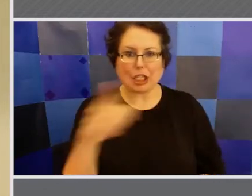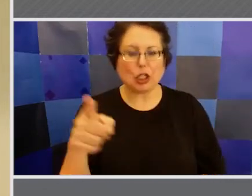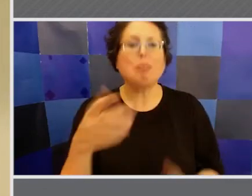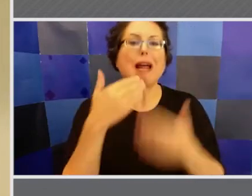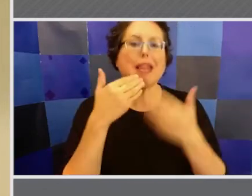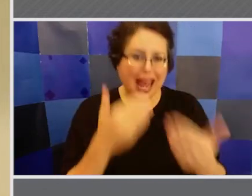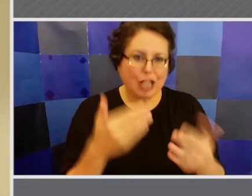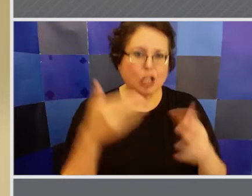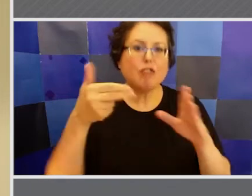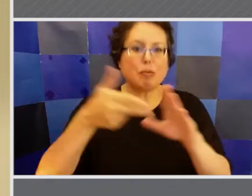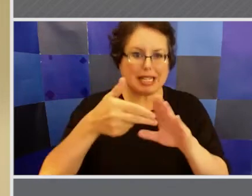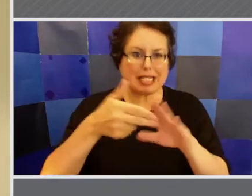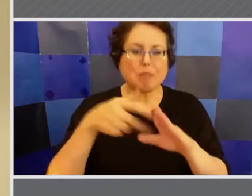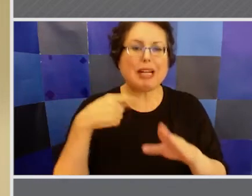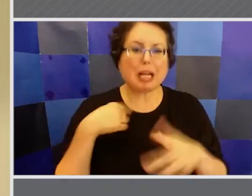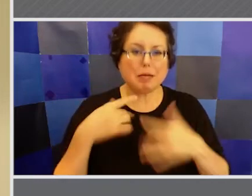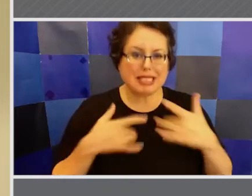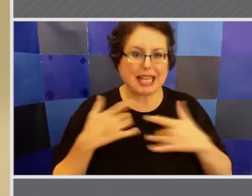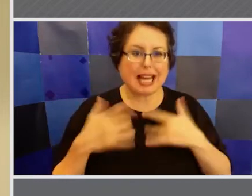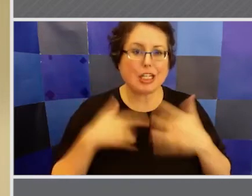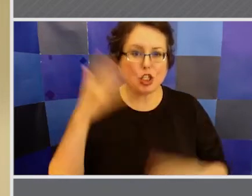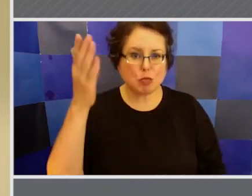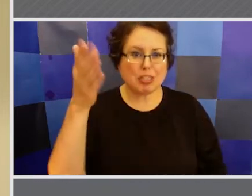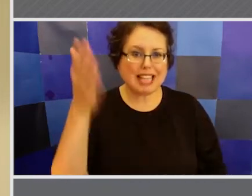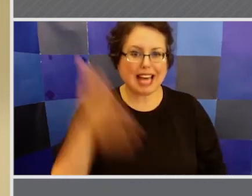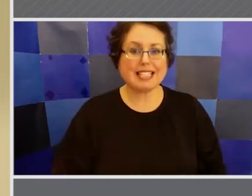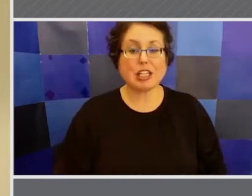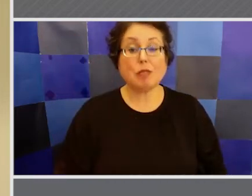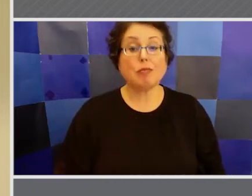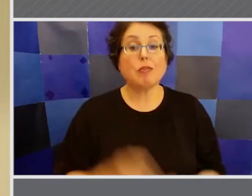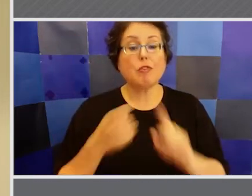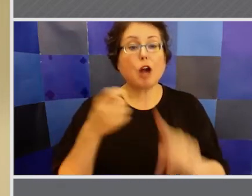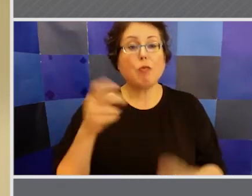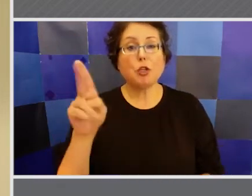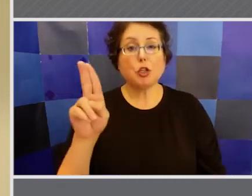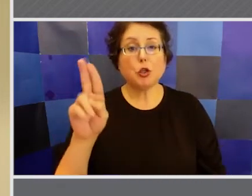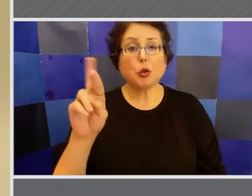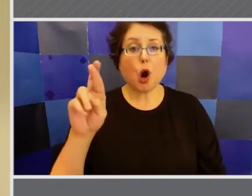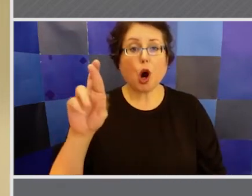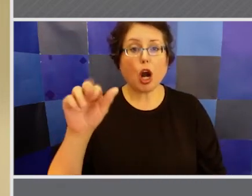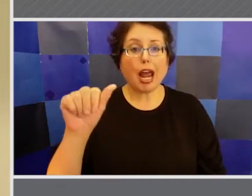We're excited to present to you.